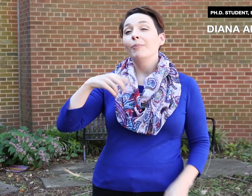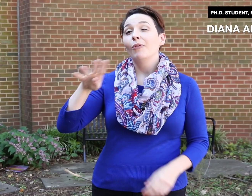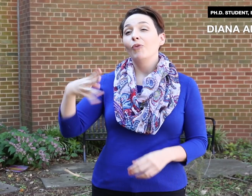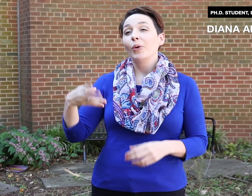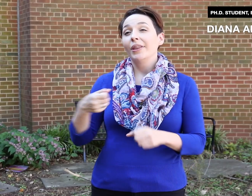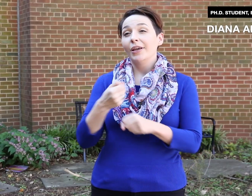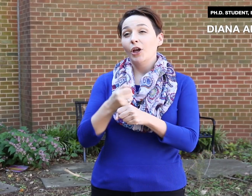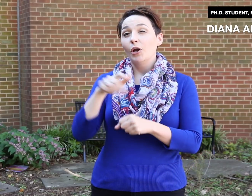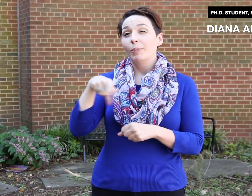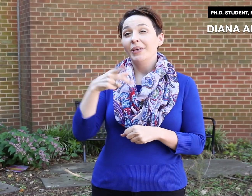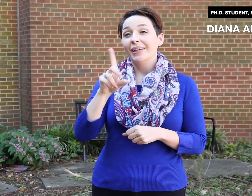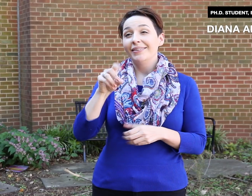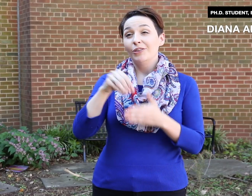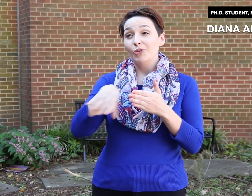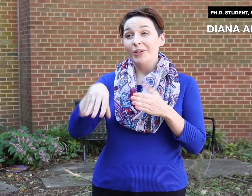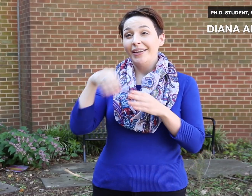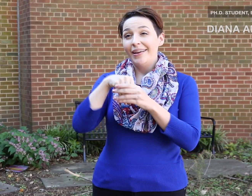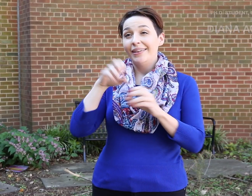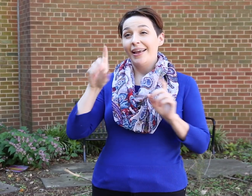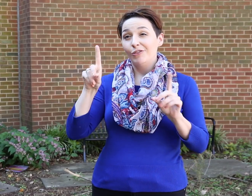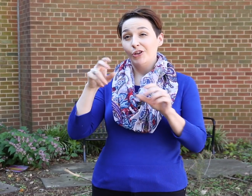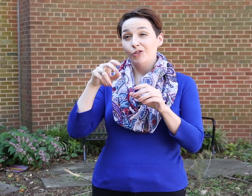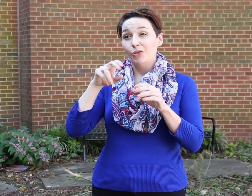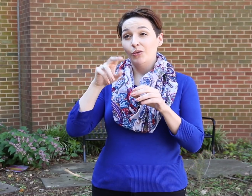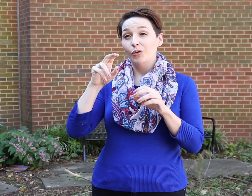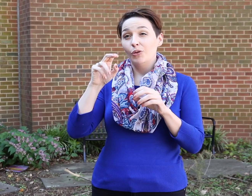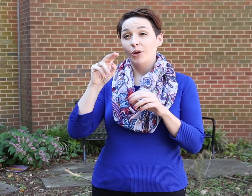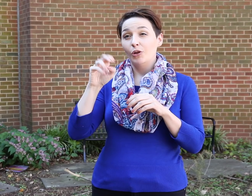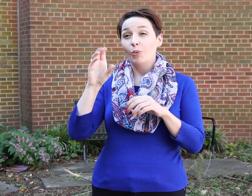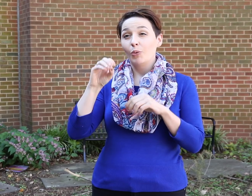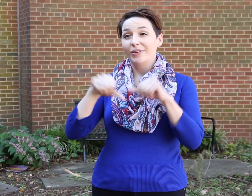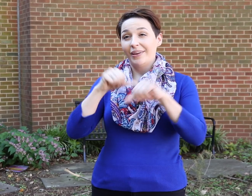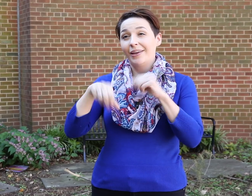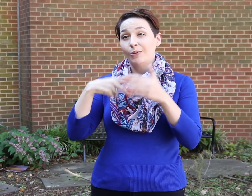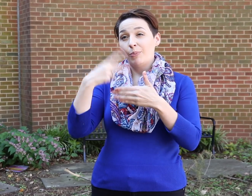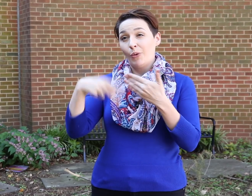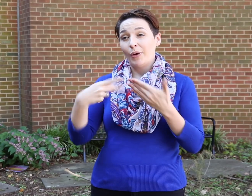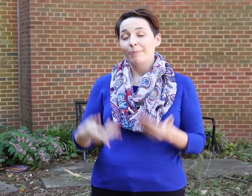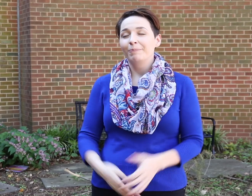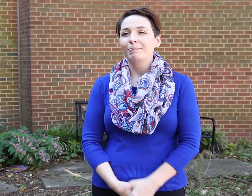I am a fourth year Ph.D. student in the educational neuroscience program.